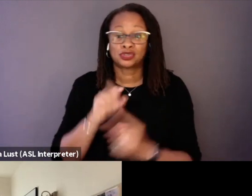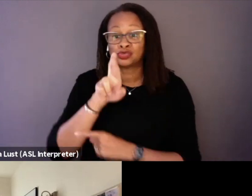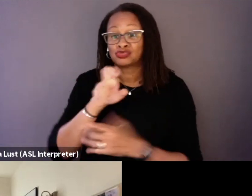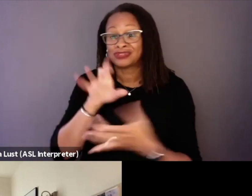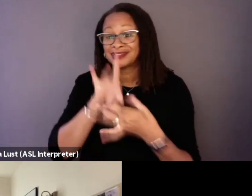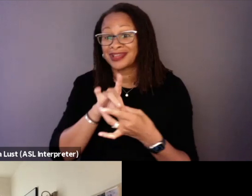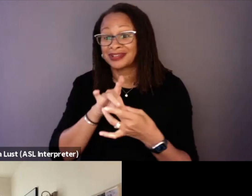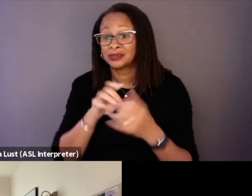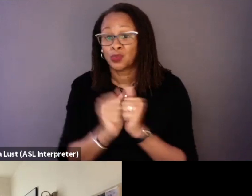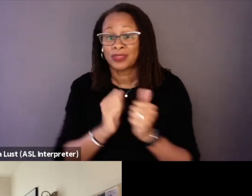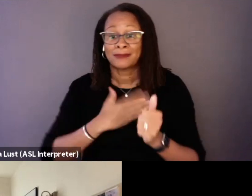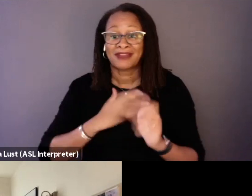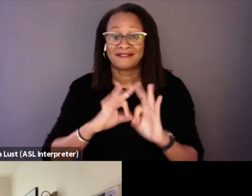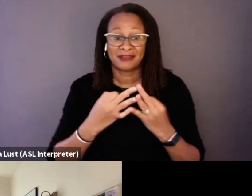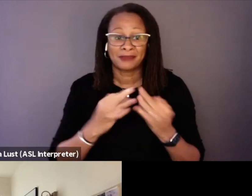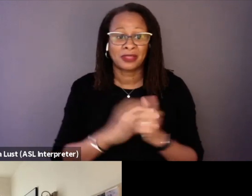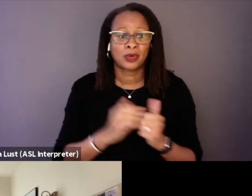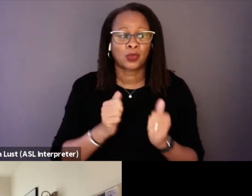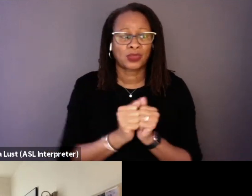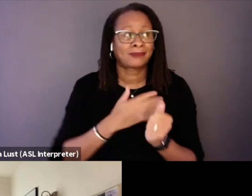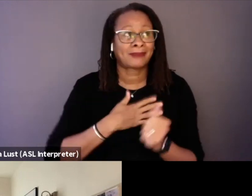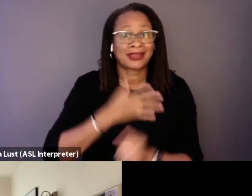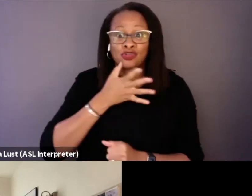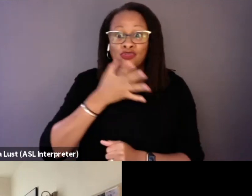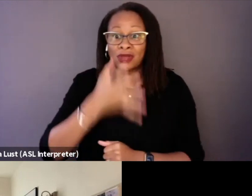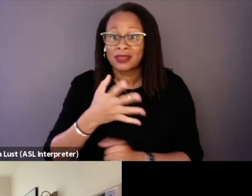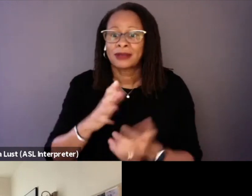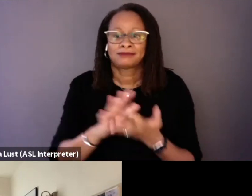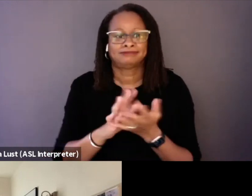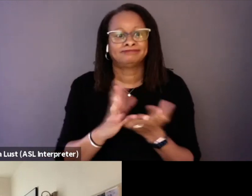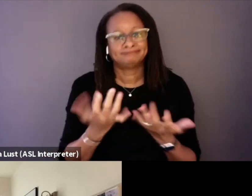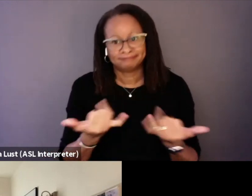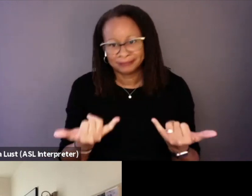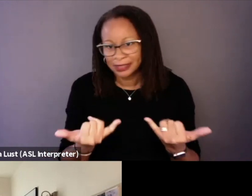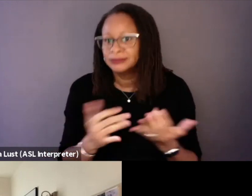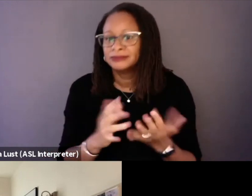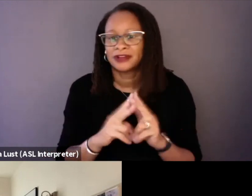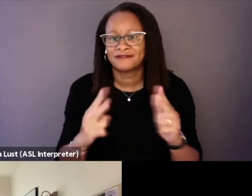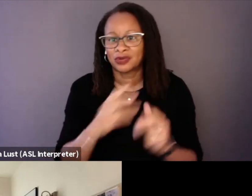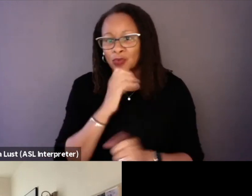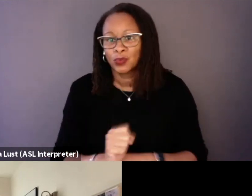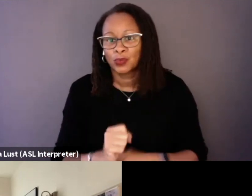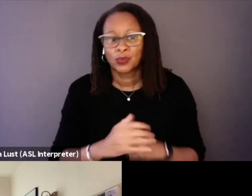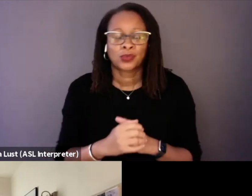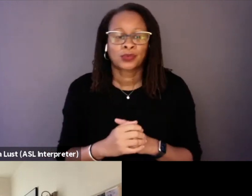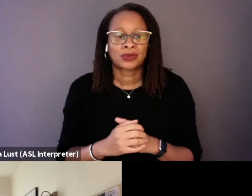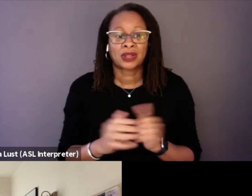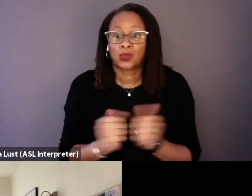with my grandmother who was becoming very old and also with my friends and family